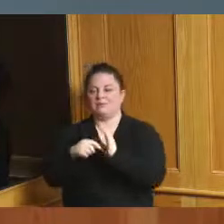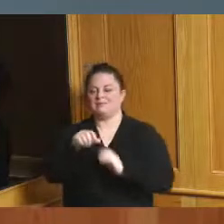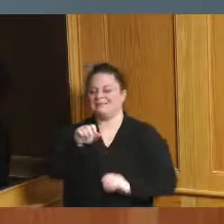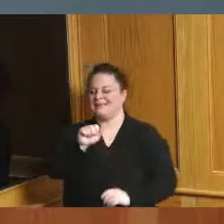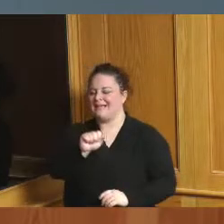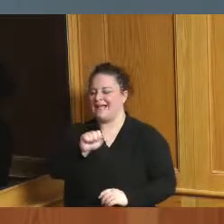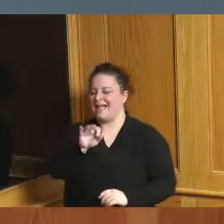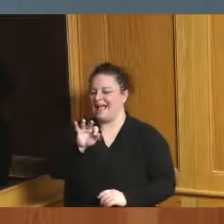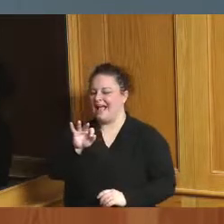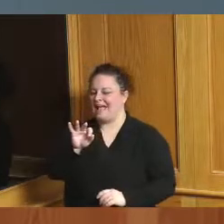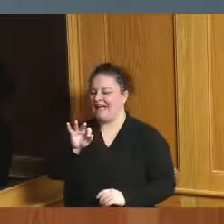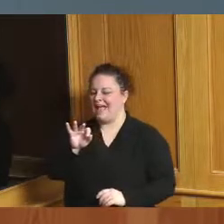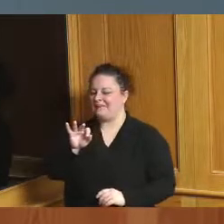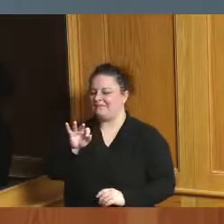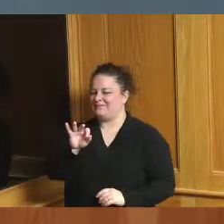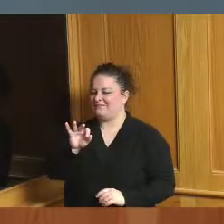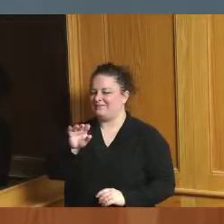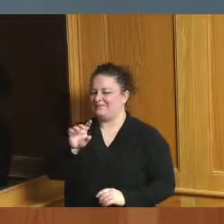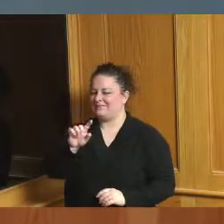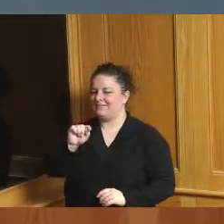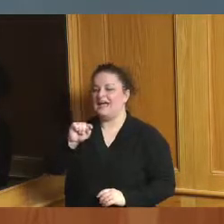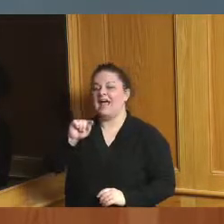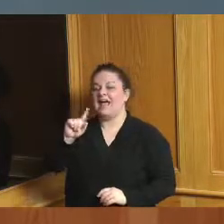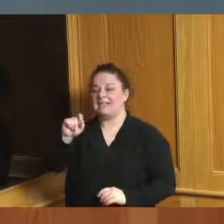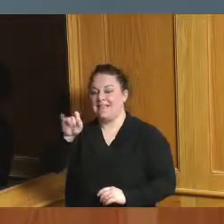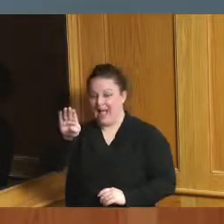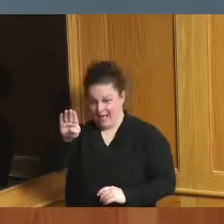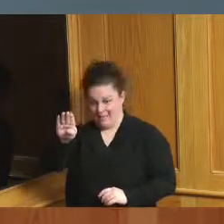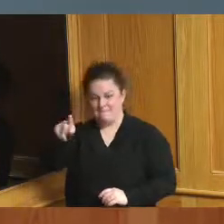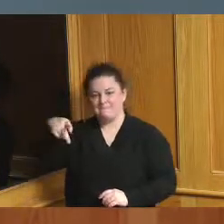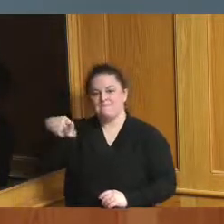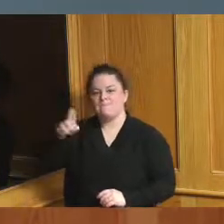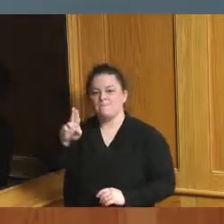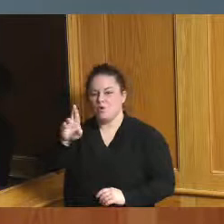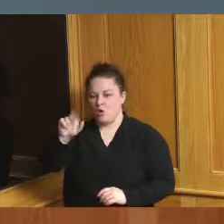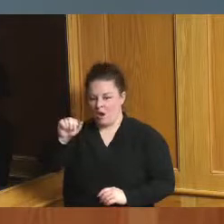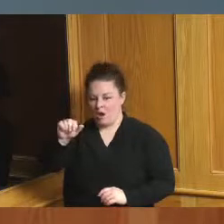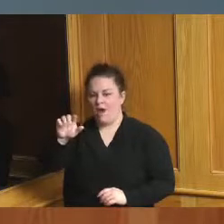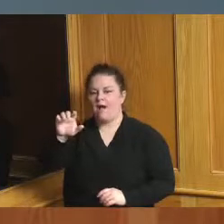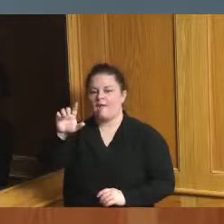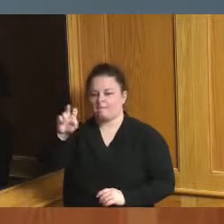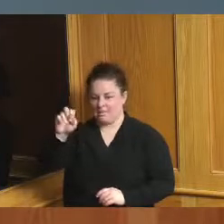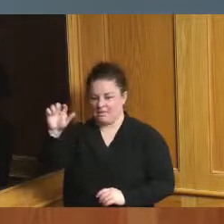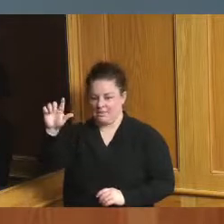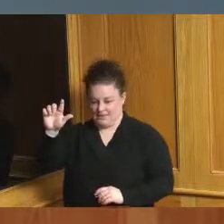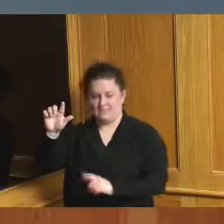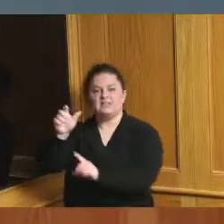County Clerk of Courts and appointing an acting Clerk of Courts to perform the duties of office